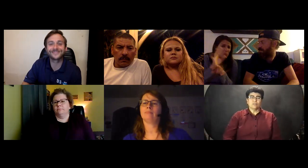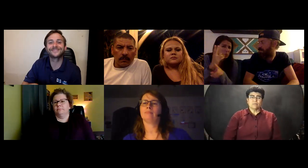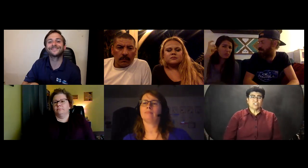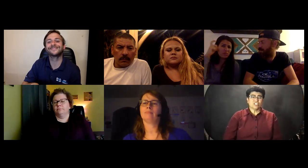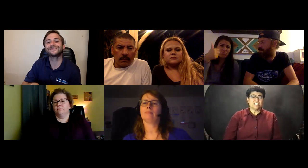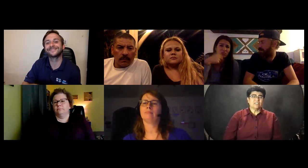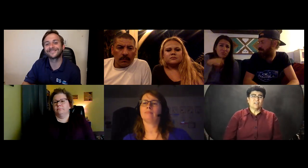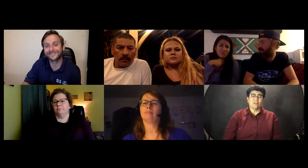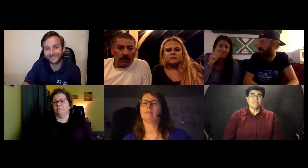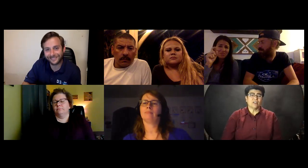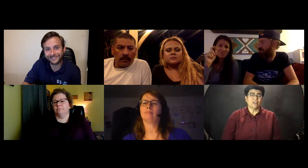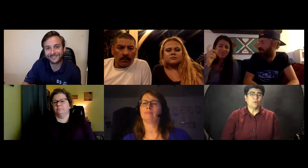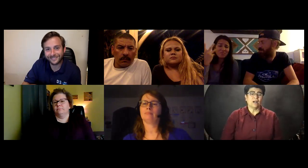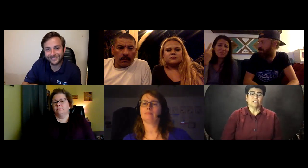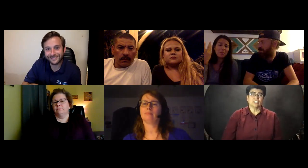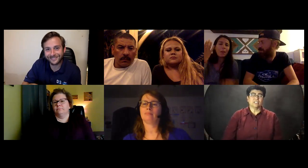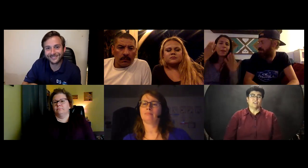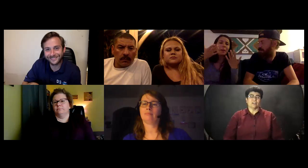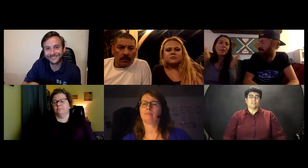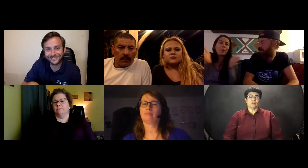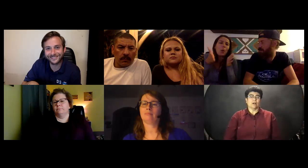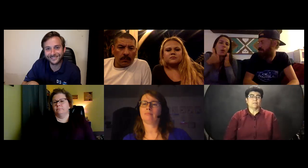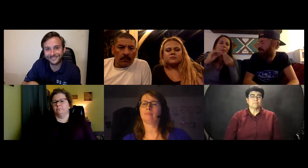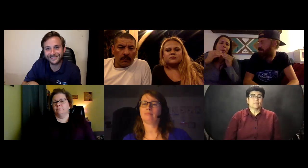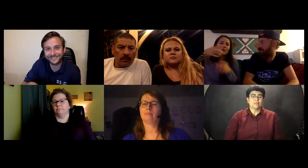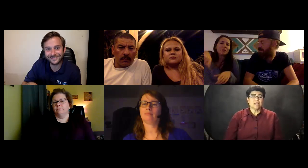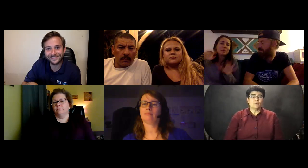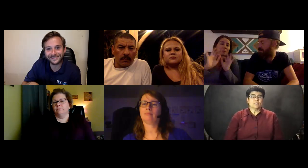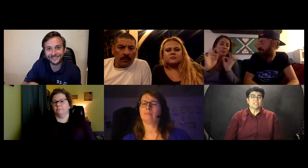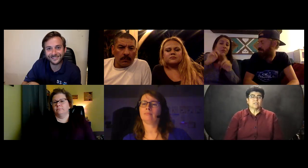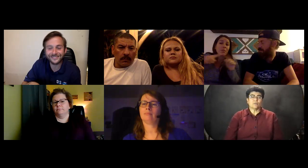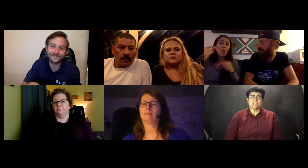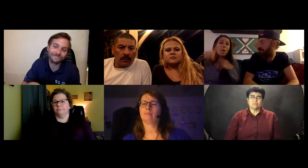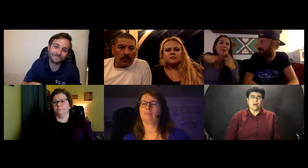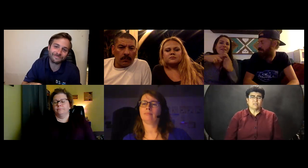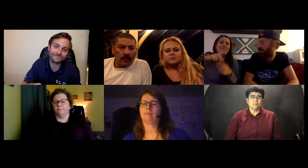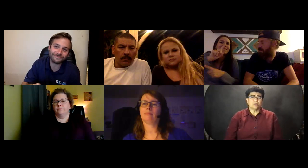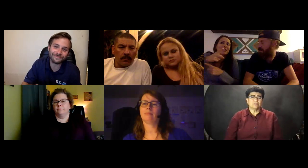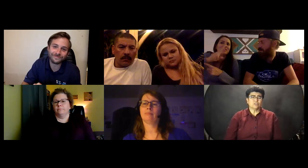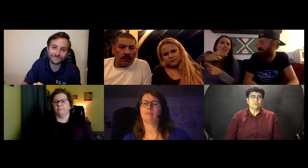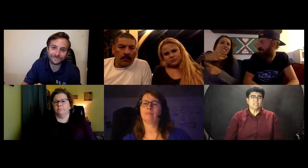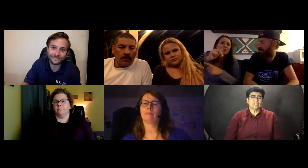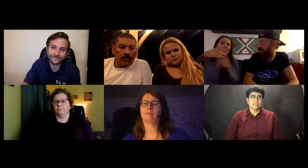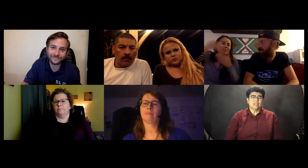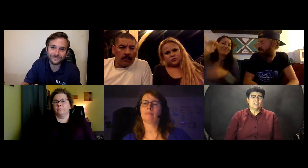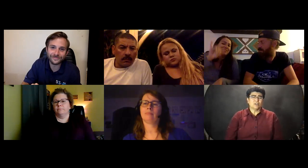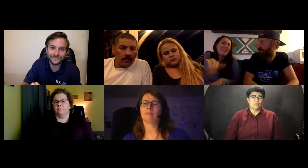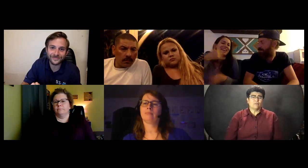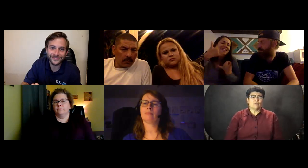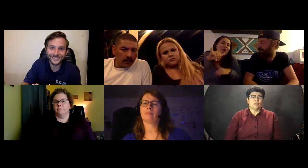but she did very very well she did very very well it was there was a small